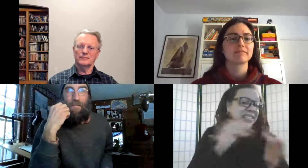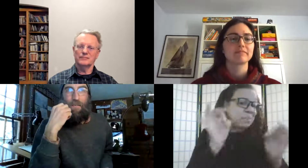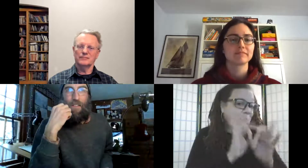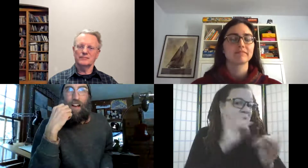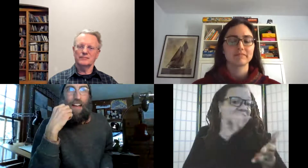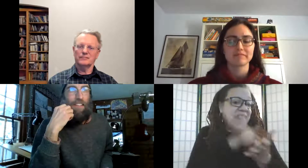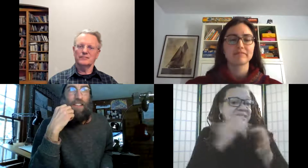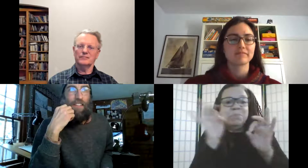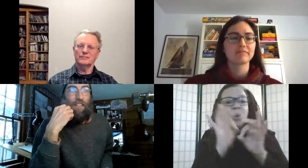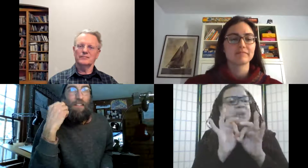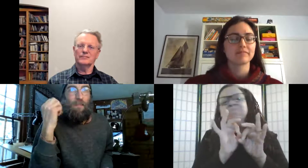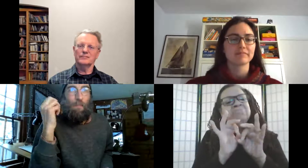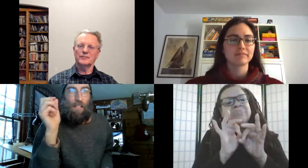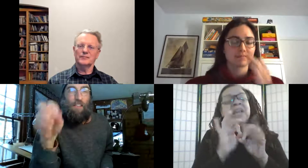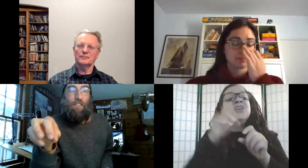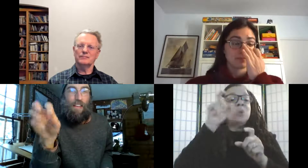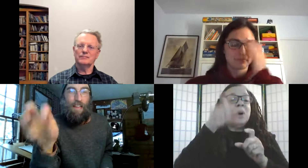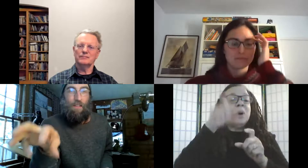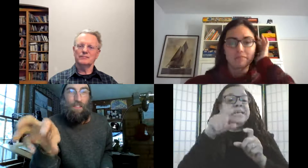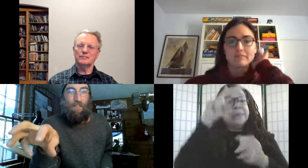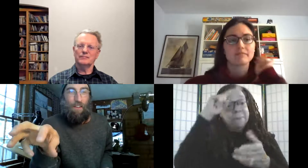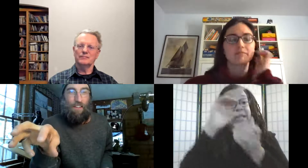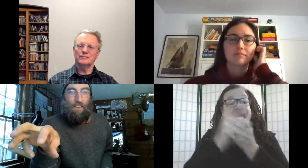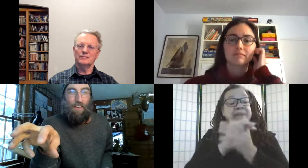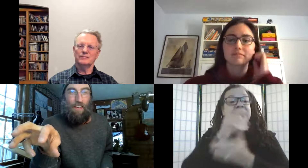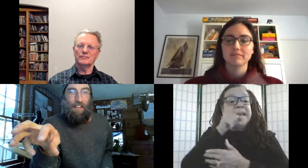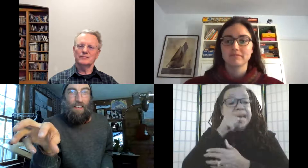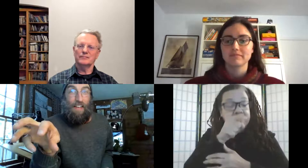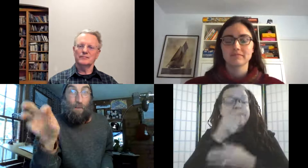Um, so I just need to believe in him as a storyteller,